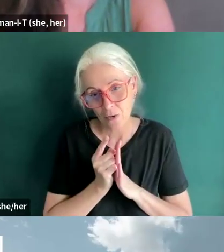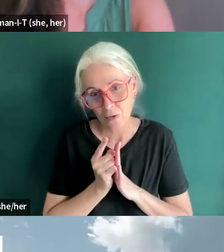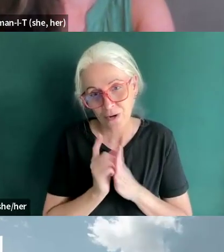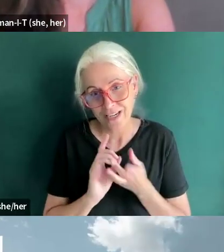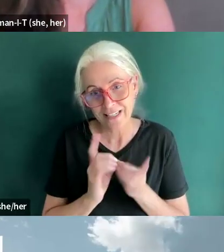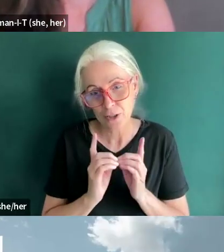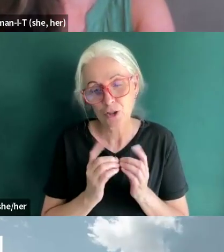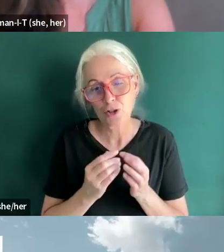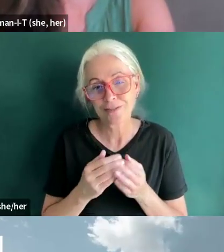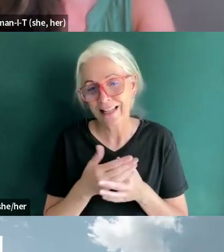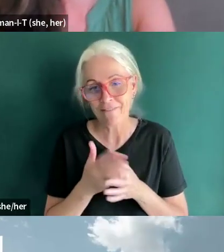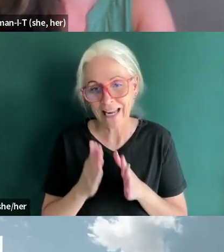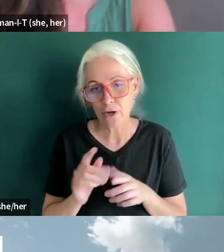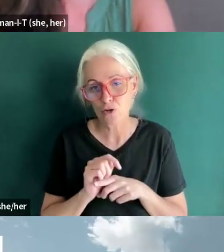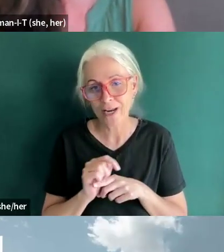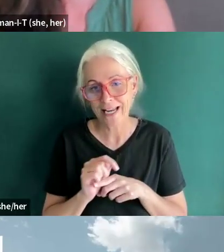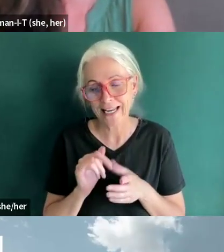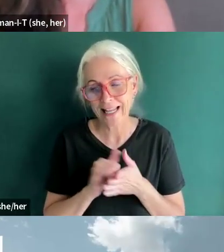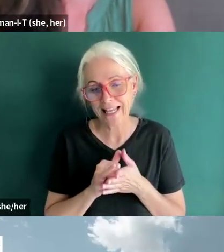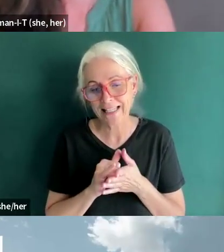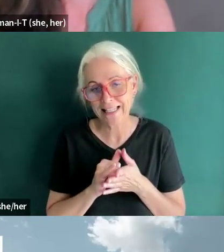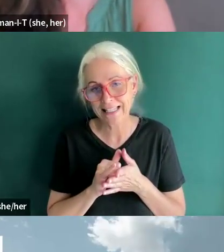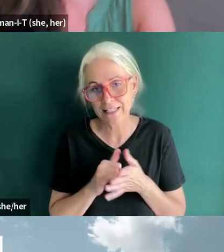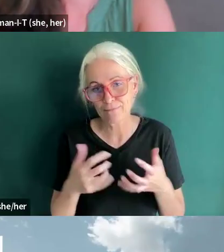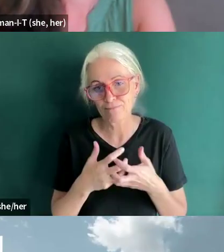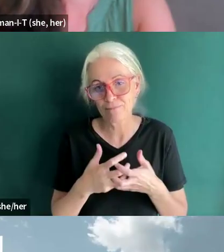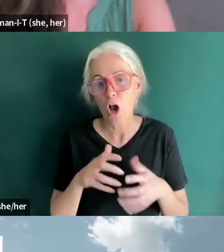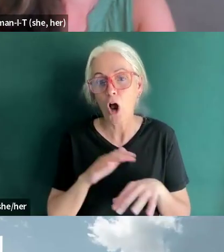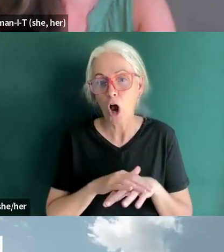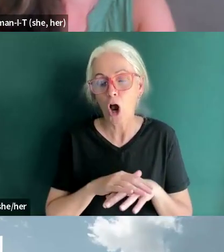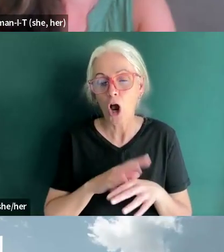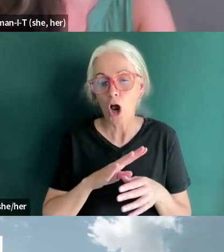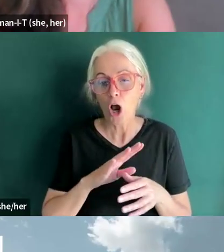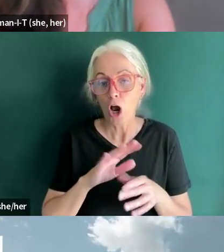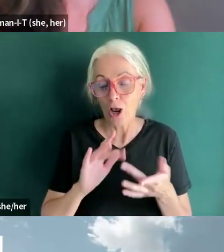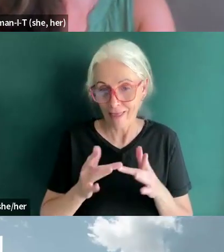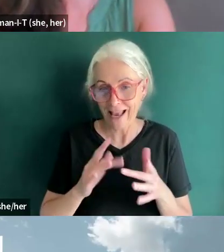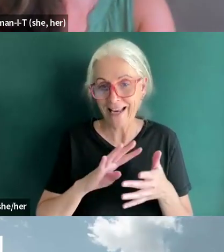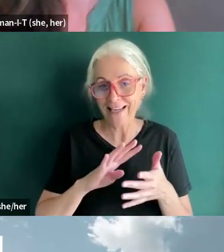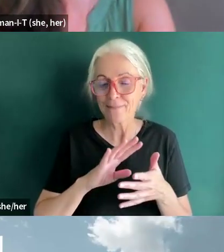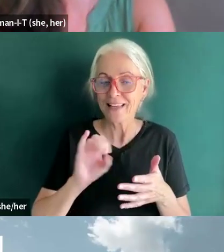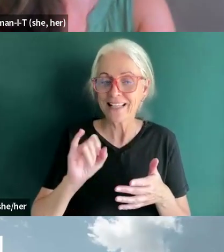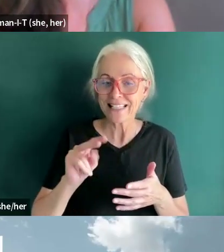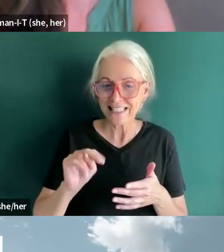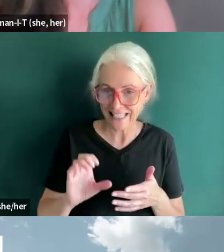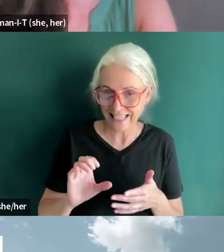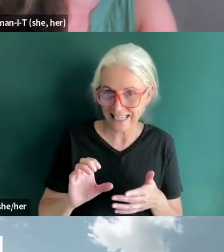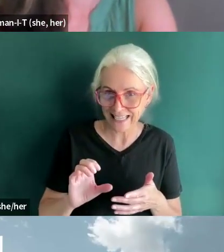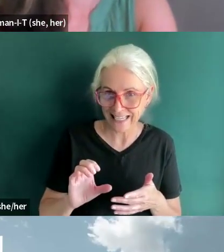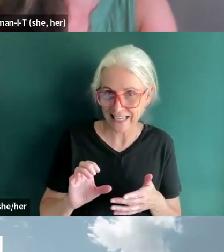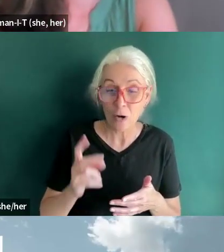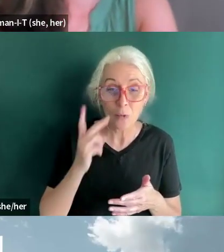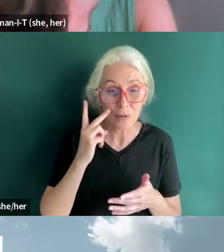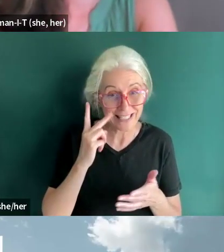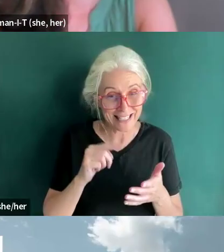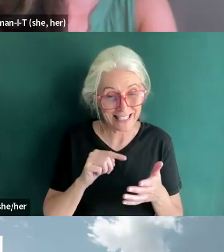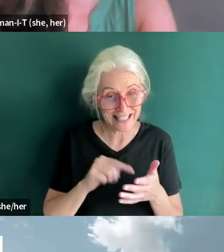navigator training that is synchronous online. We really see a digital navigator as a job,